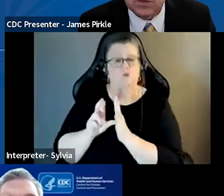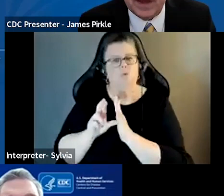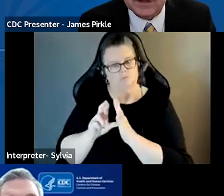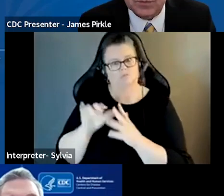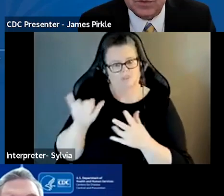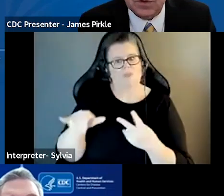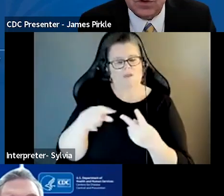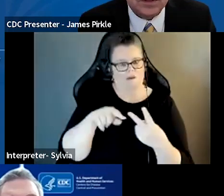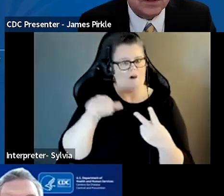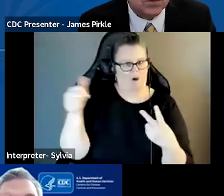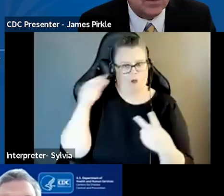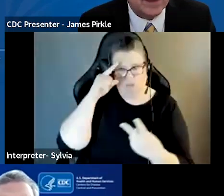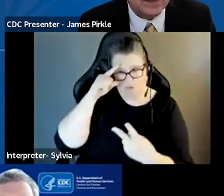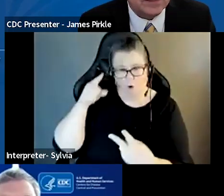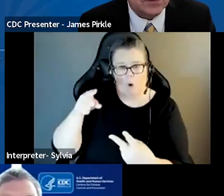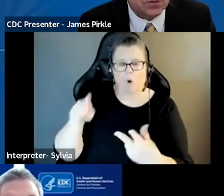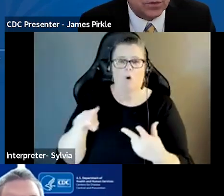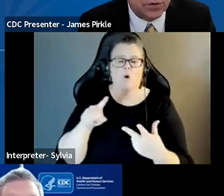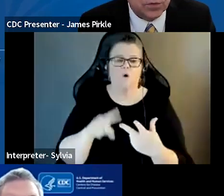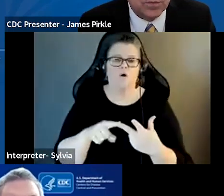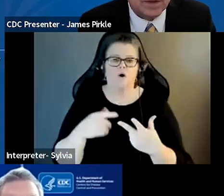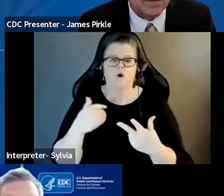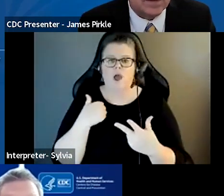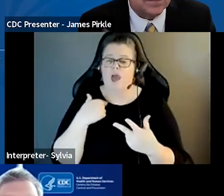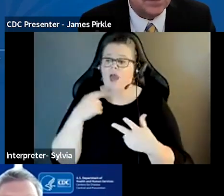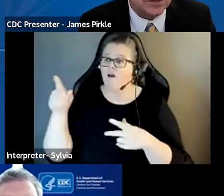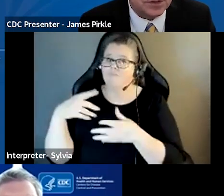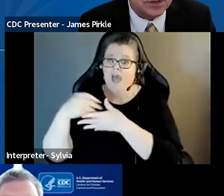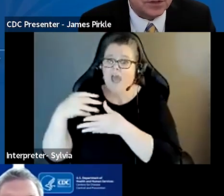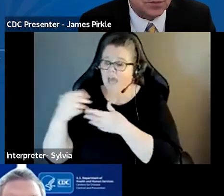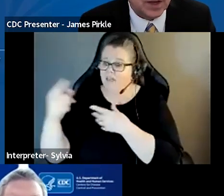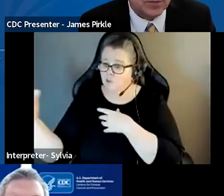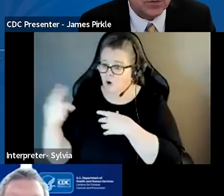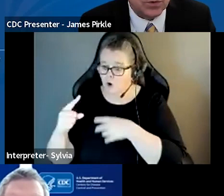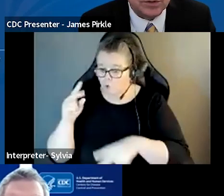We've had some difficulties that when we've had an external review, they found deficiencies in some laboratories